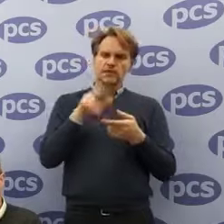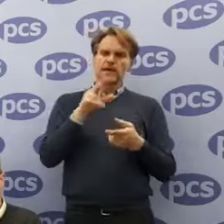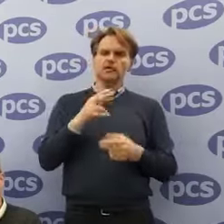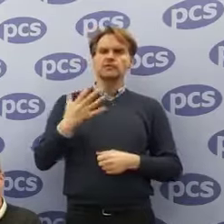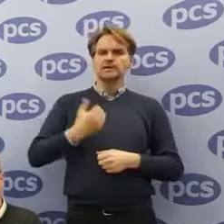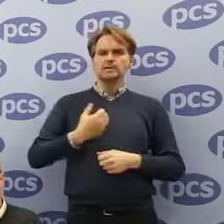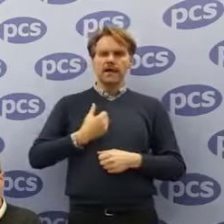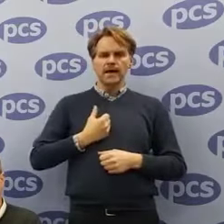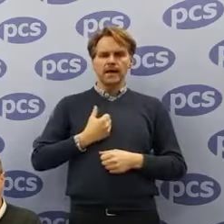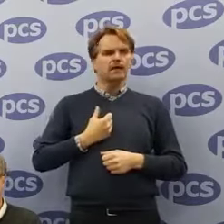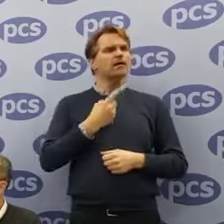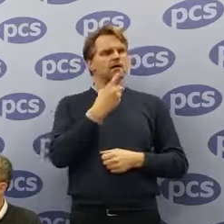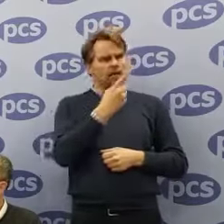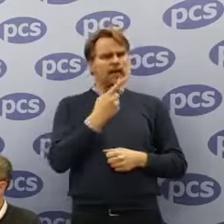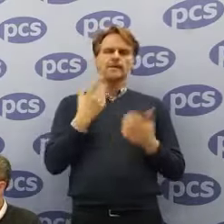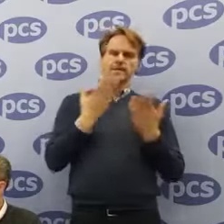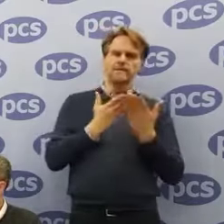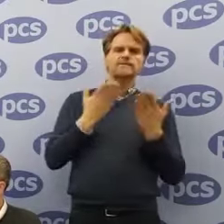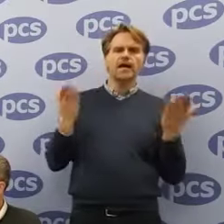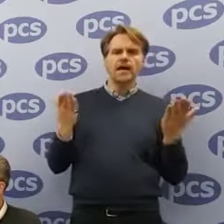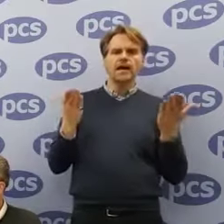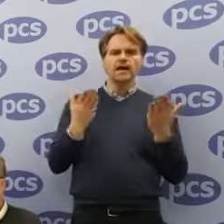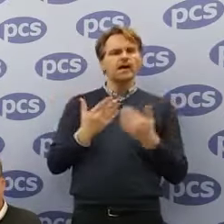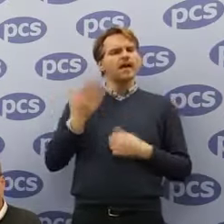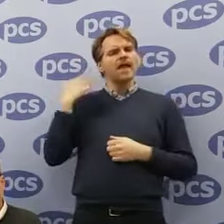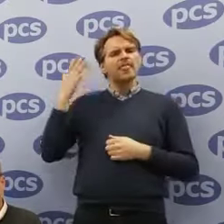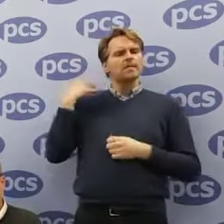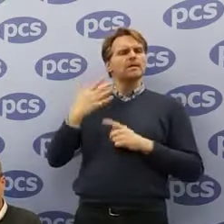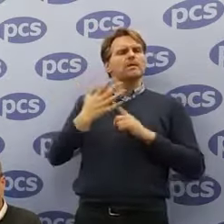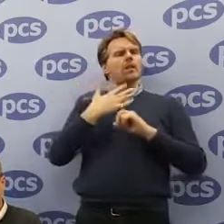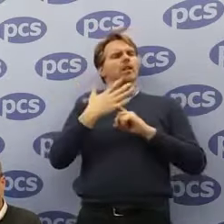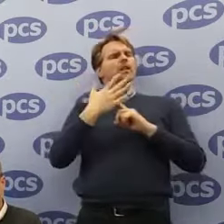they've refused to do for many many years. Okay thanks Mark can you tell us